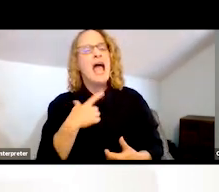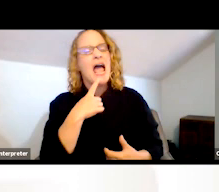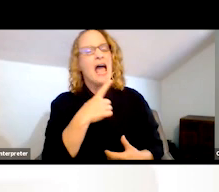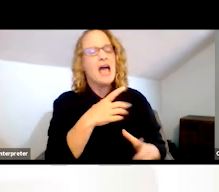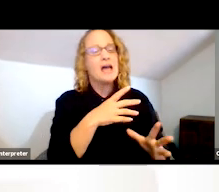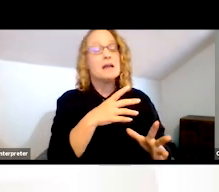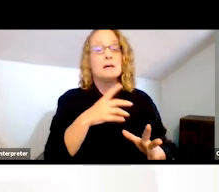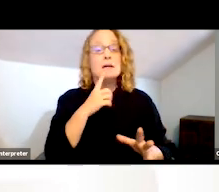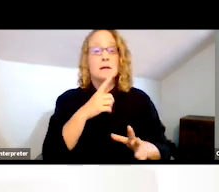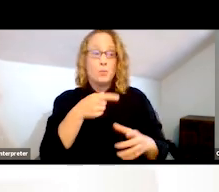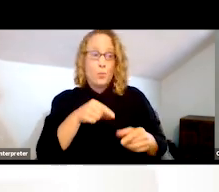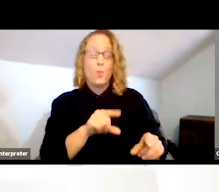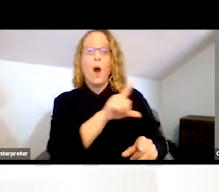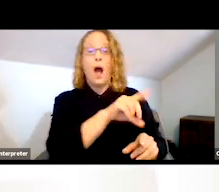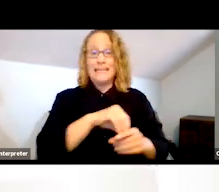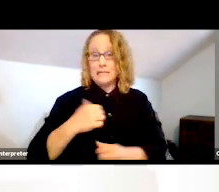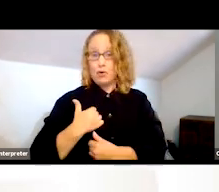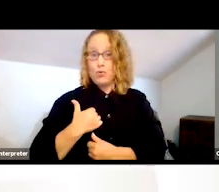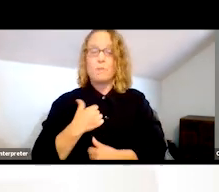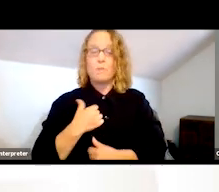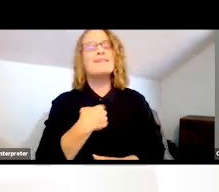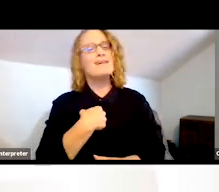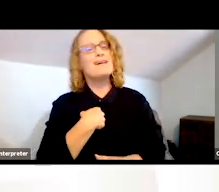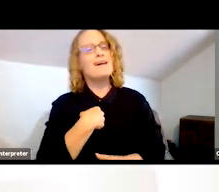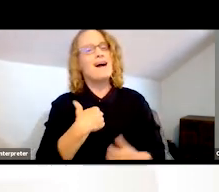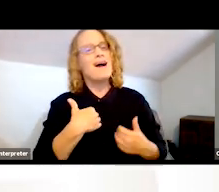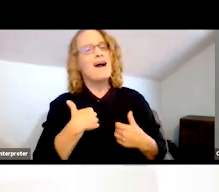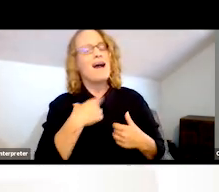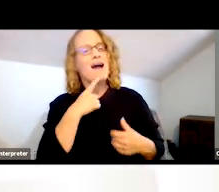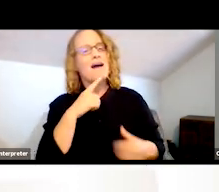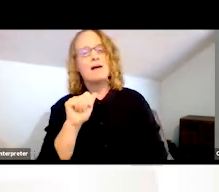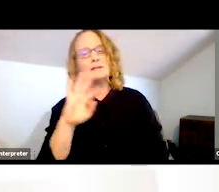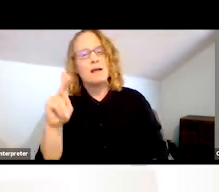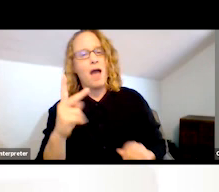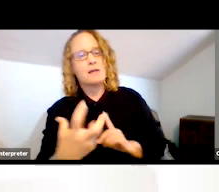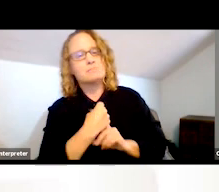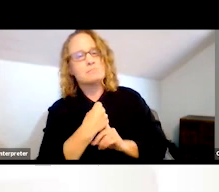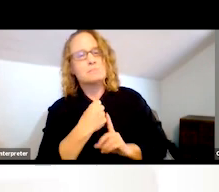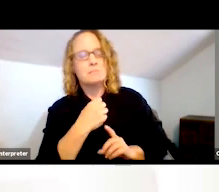But moving on through life, and we ended up enlisting in the military